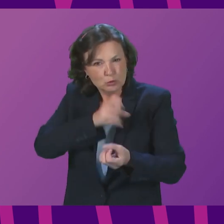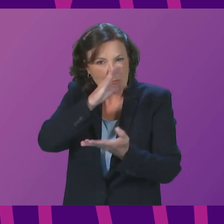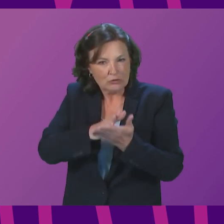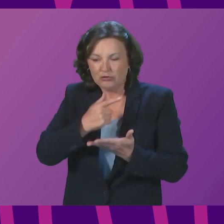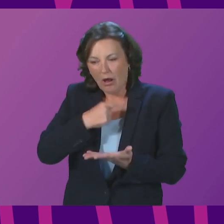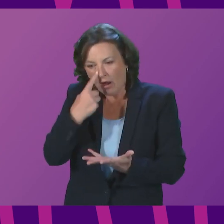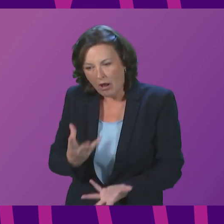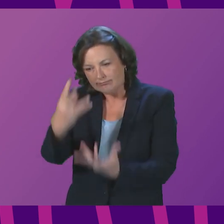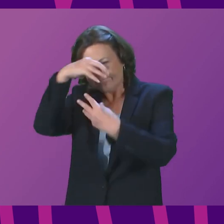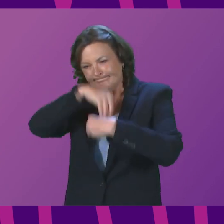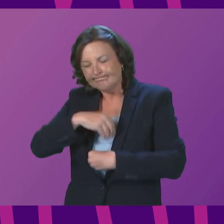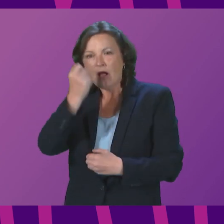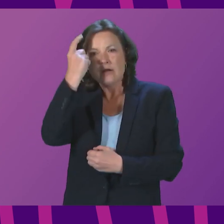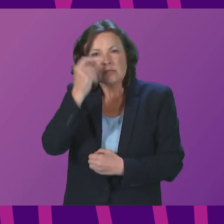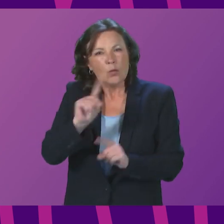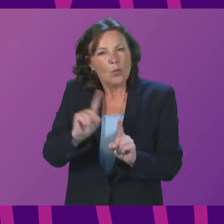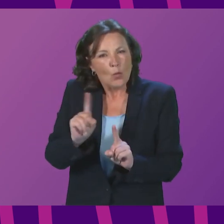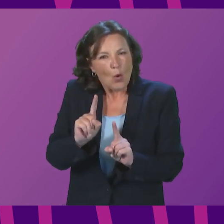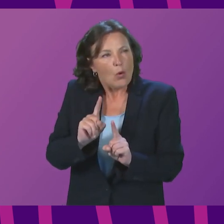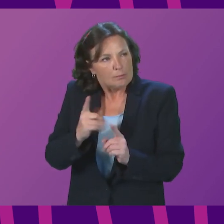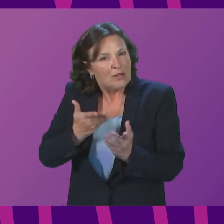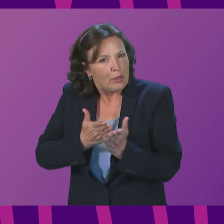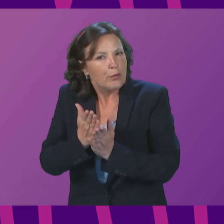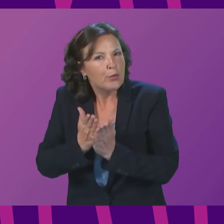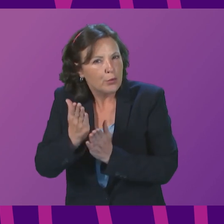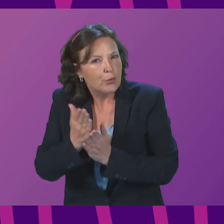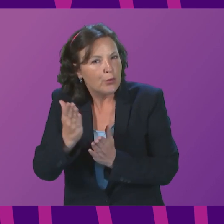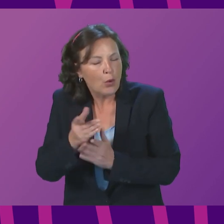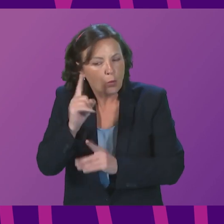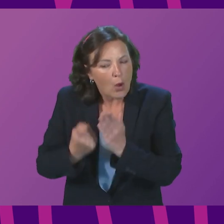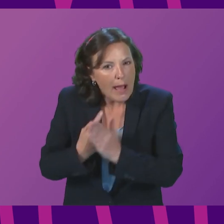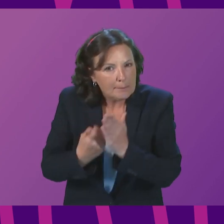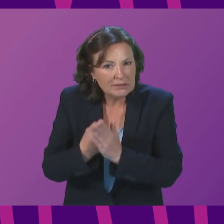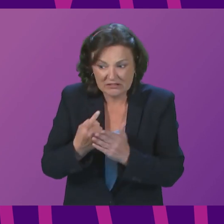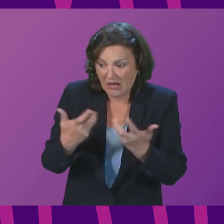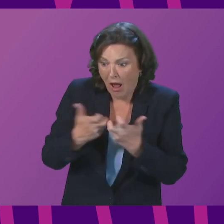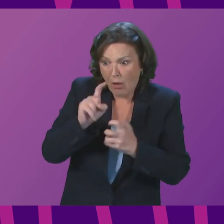I have as deep an understanding as possible of the exact experience in this case, so that